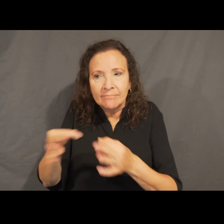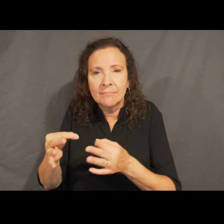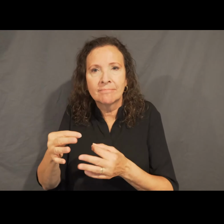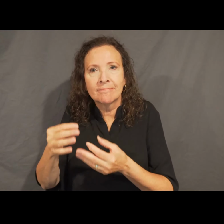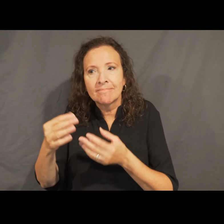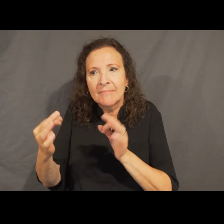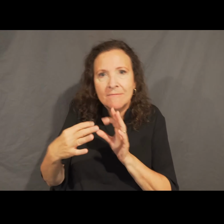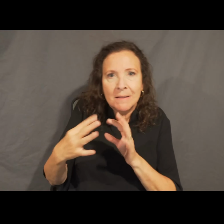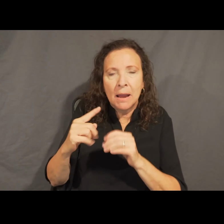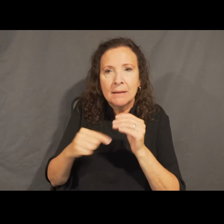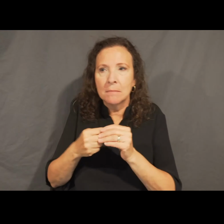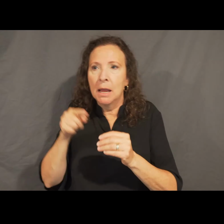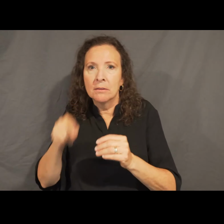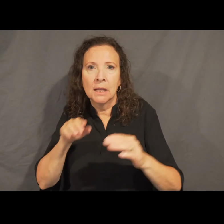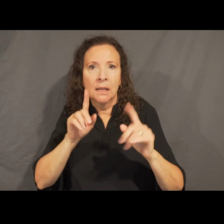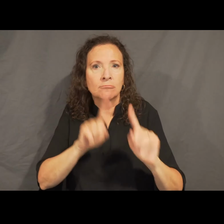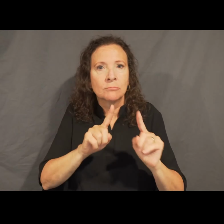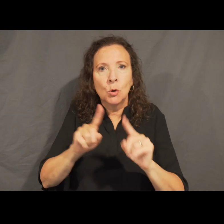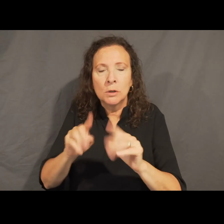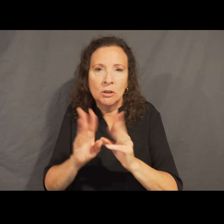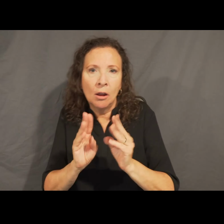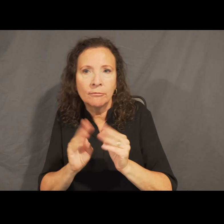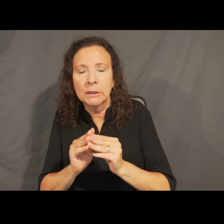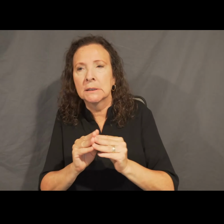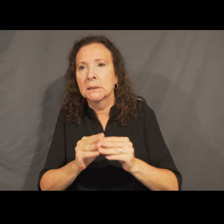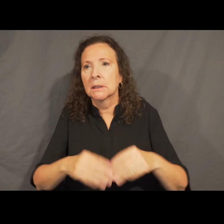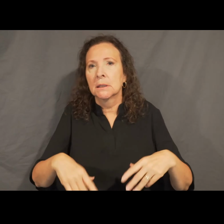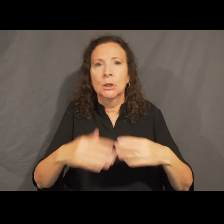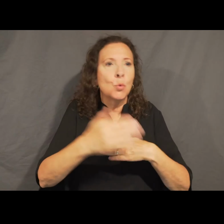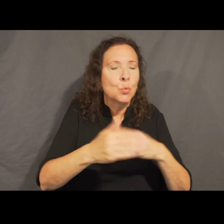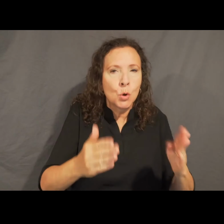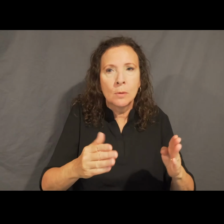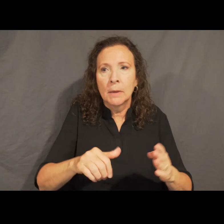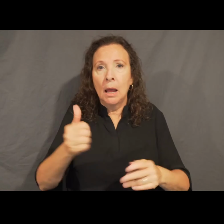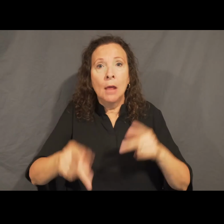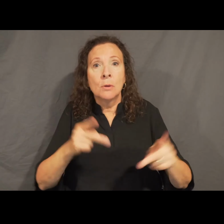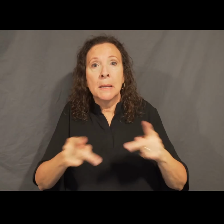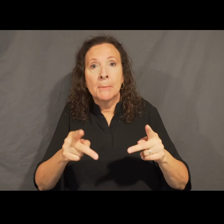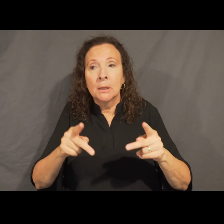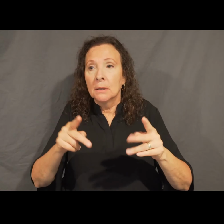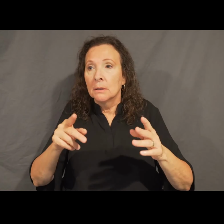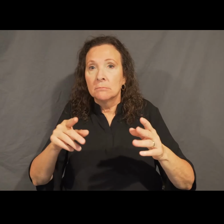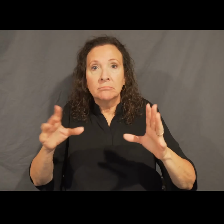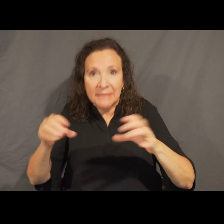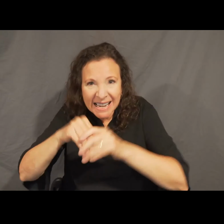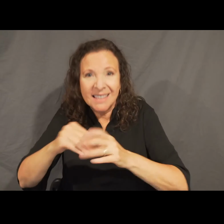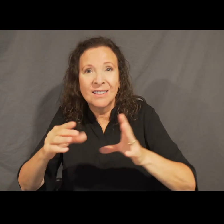a meeting room, any event with people and started gathering what was the problem for